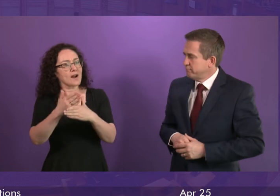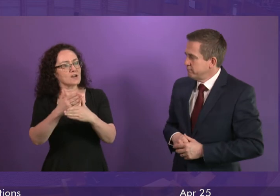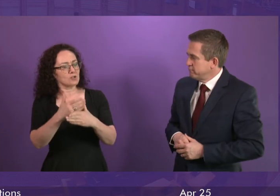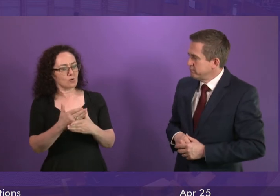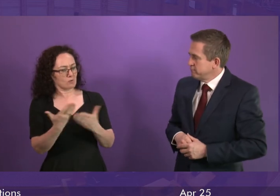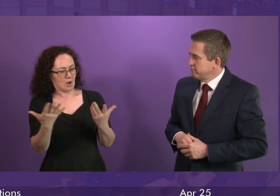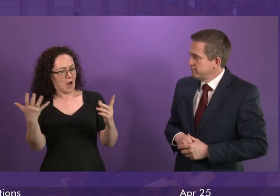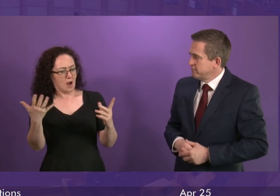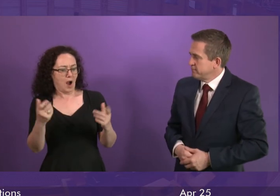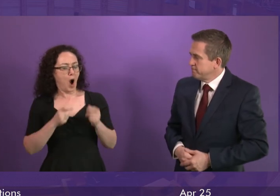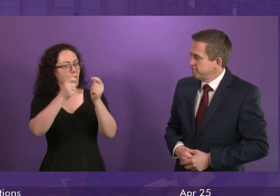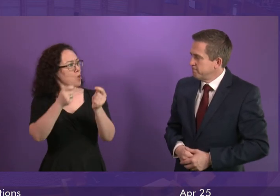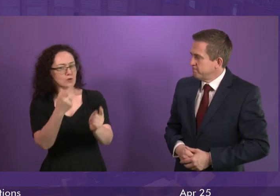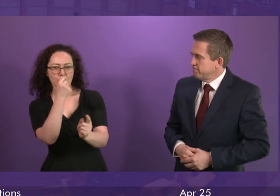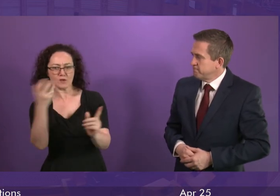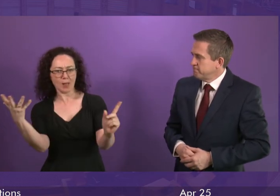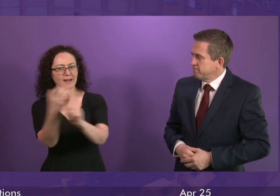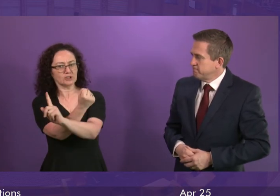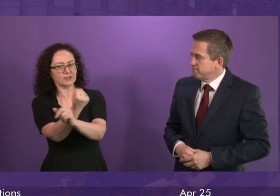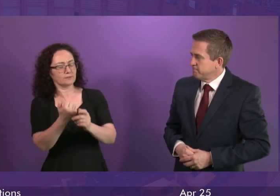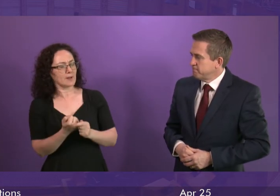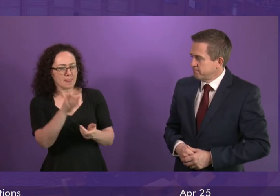can sit more vocational awards to make sure that they have the skills that they need for